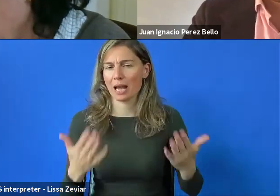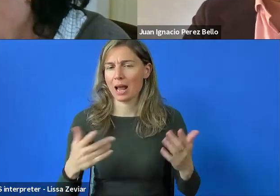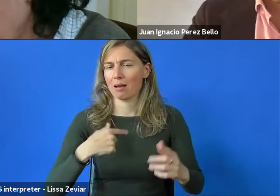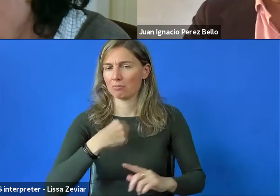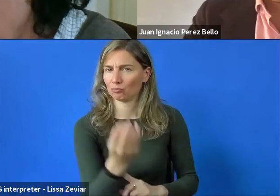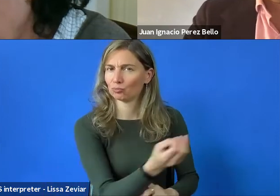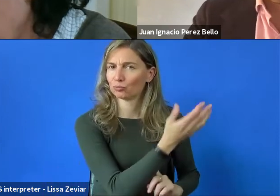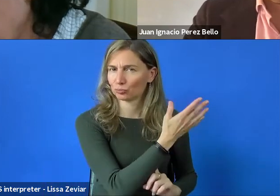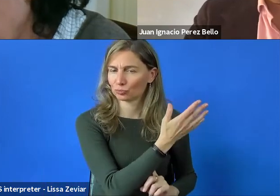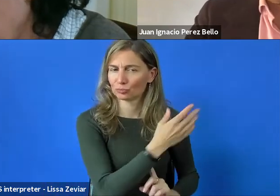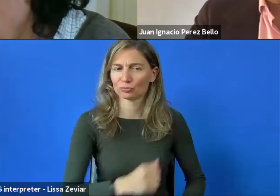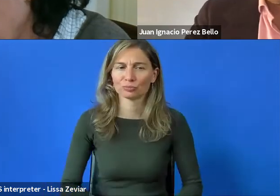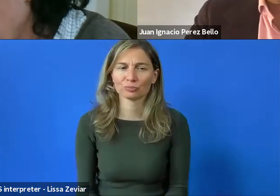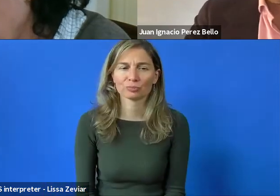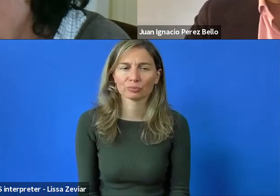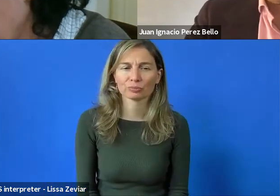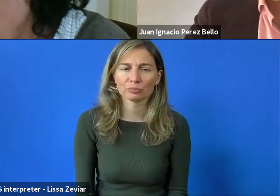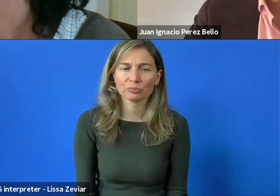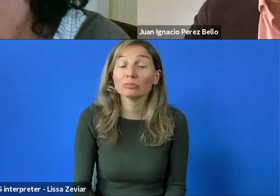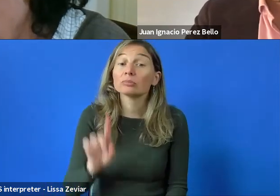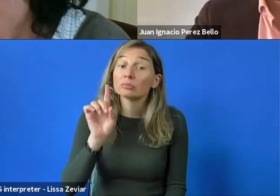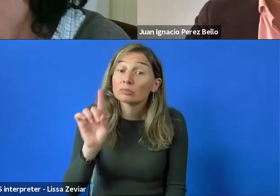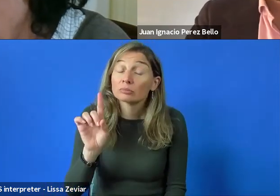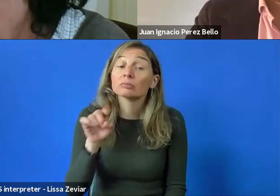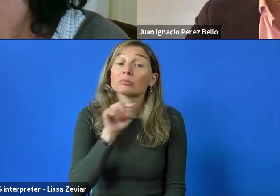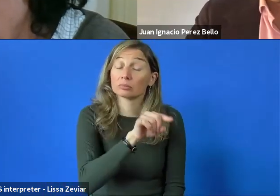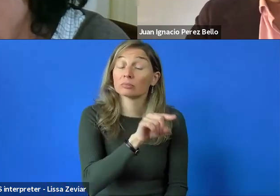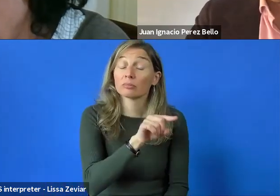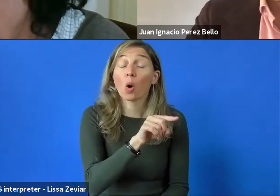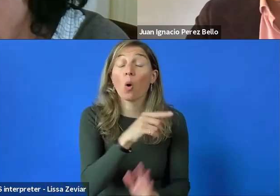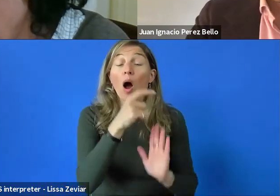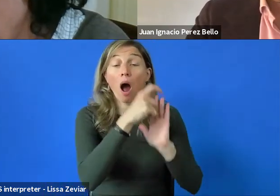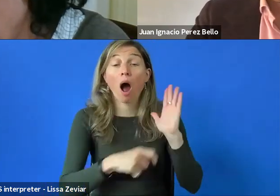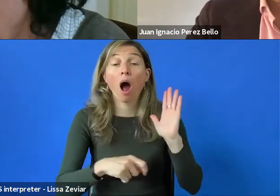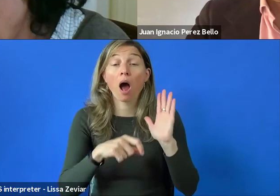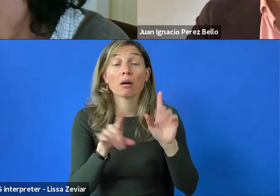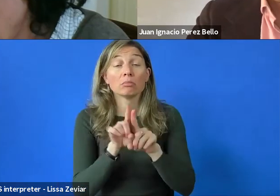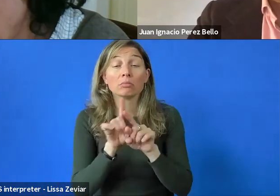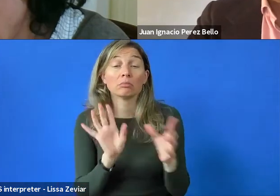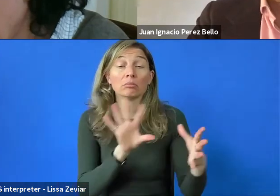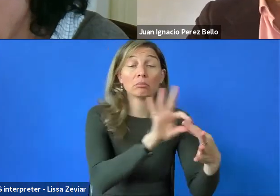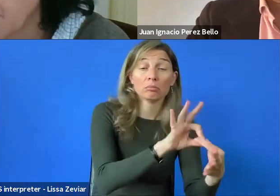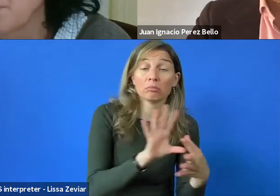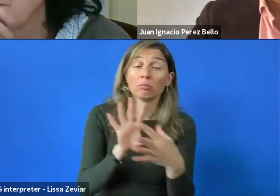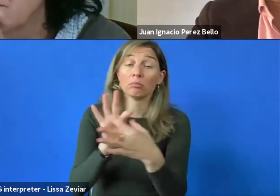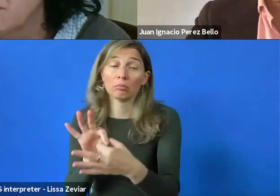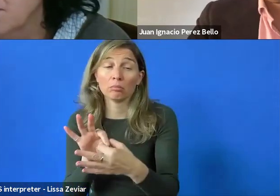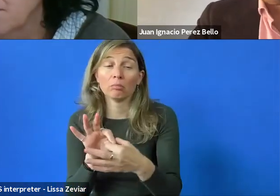It is a cross-cutting issue, sorry, cross-cutting article, that applies in connection to the articles of the convention,